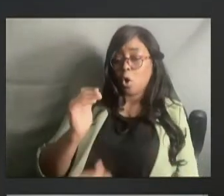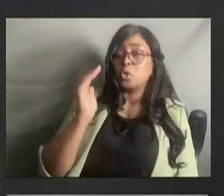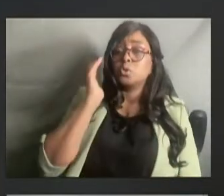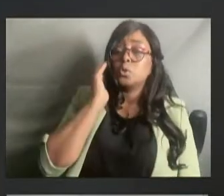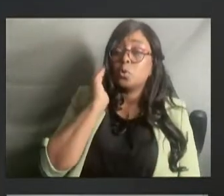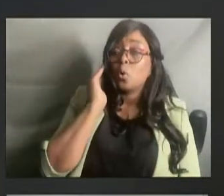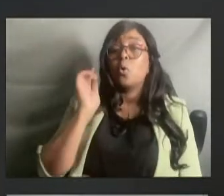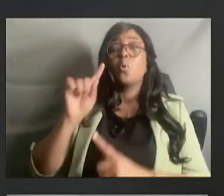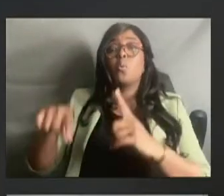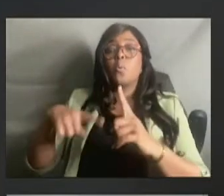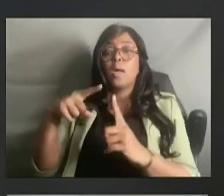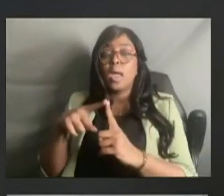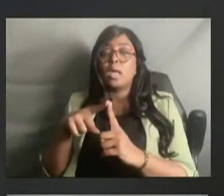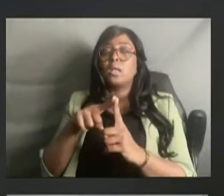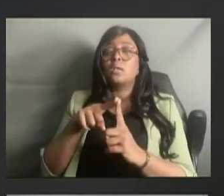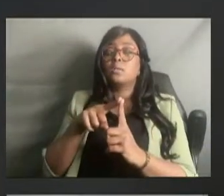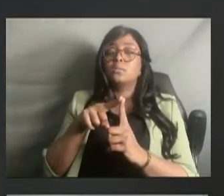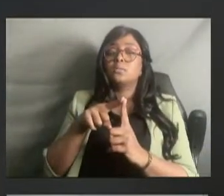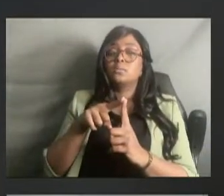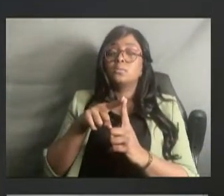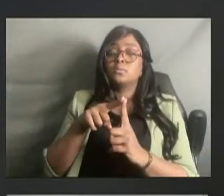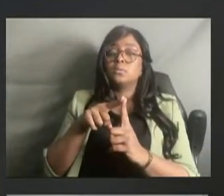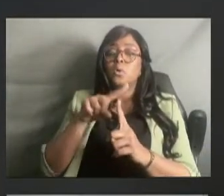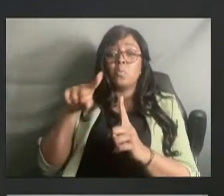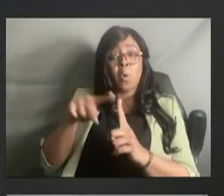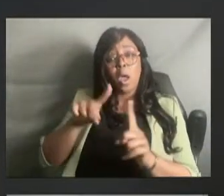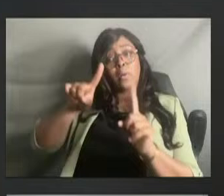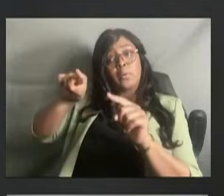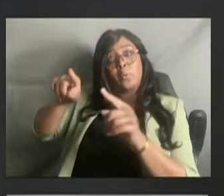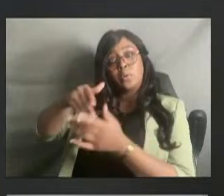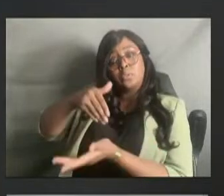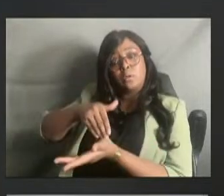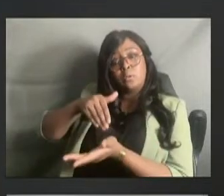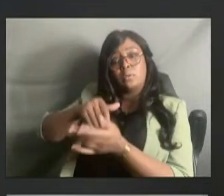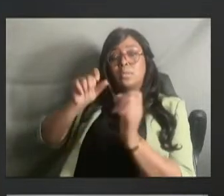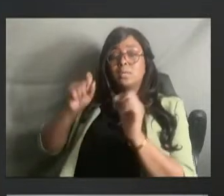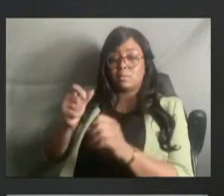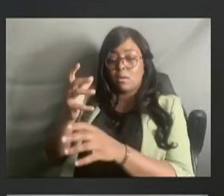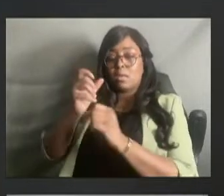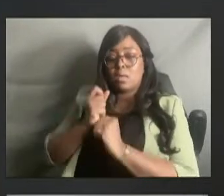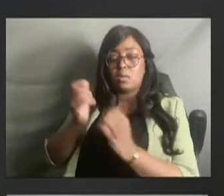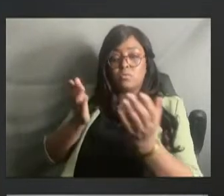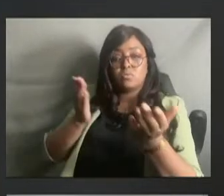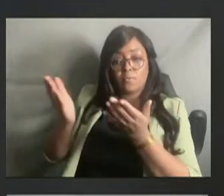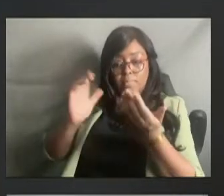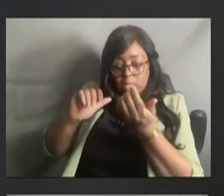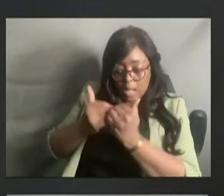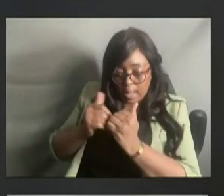our employees need the comfort